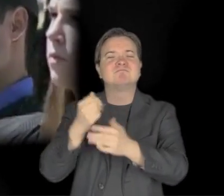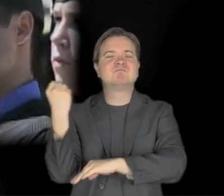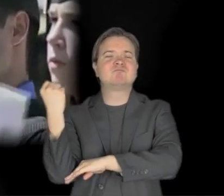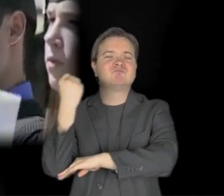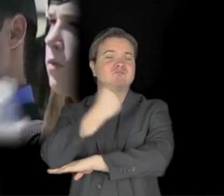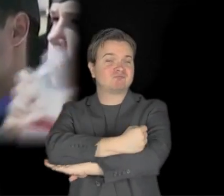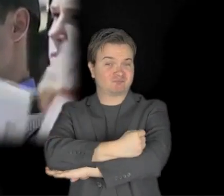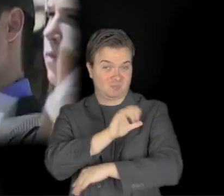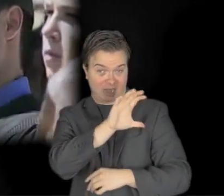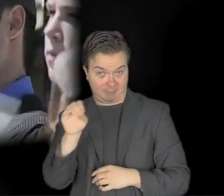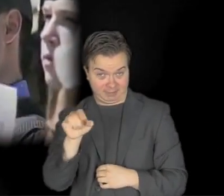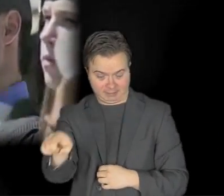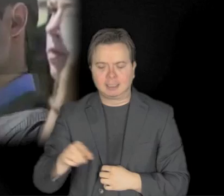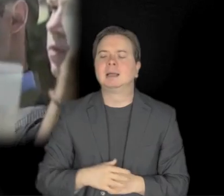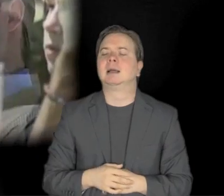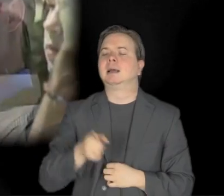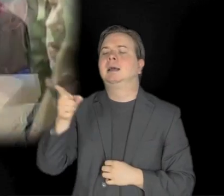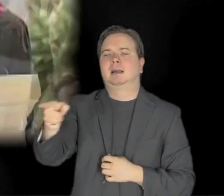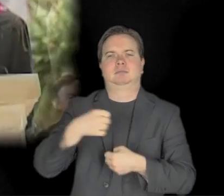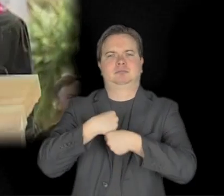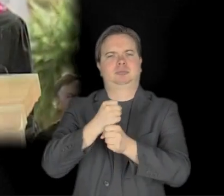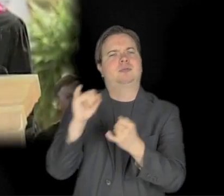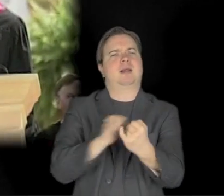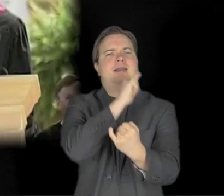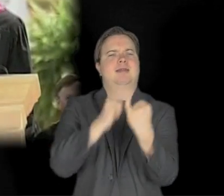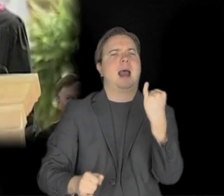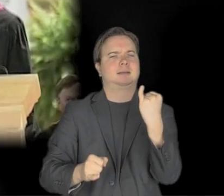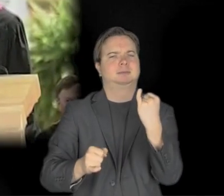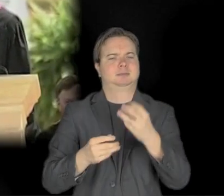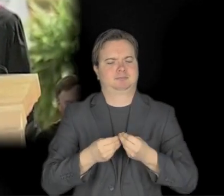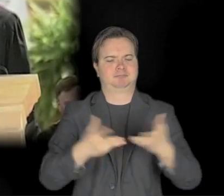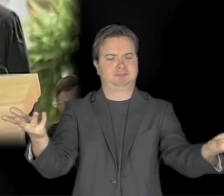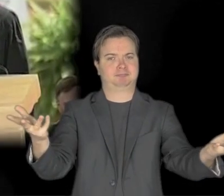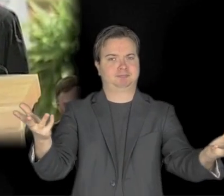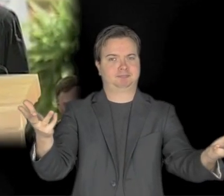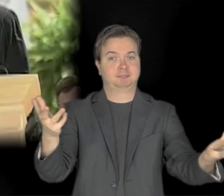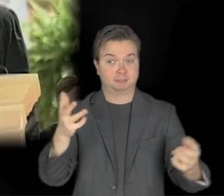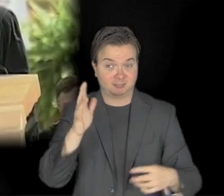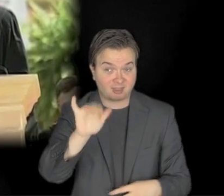It was the mid-1970s, and I was your age.